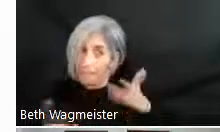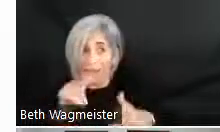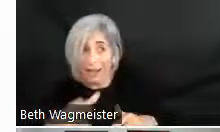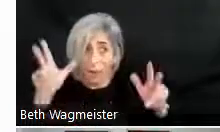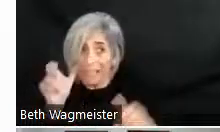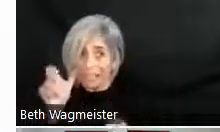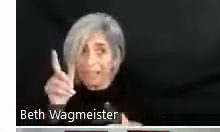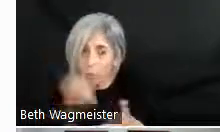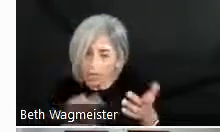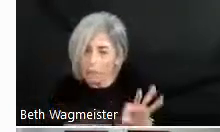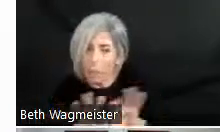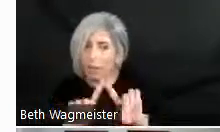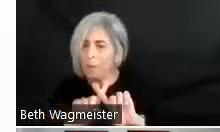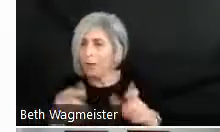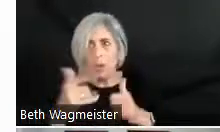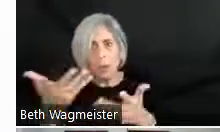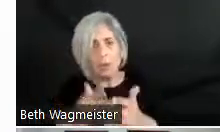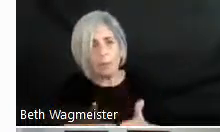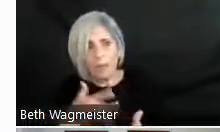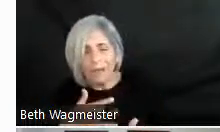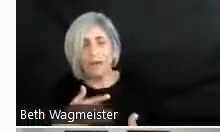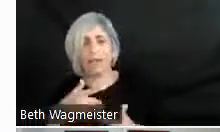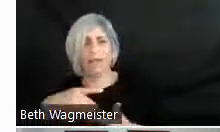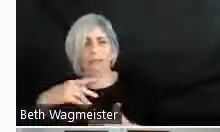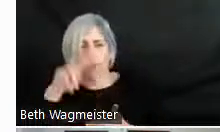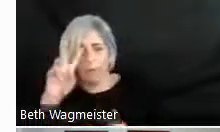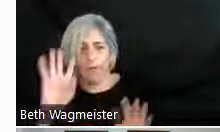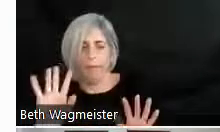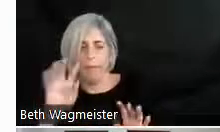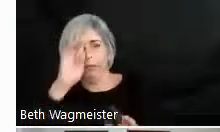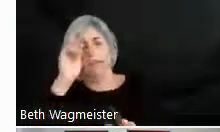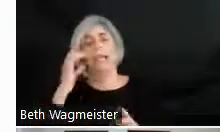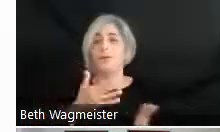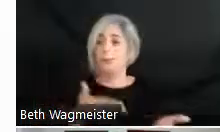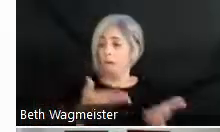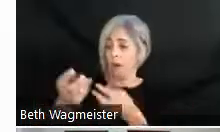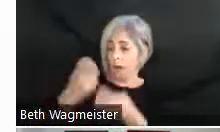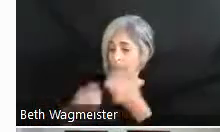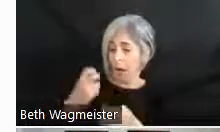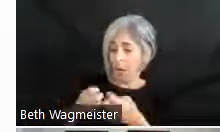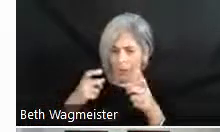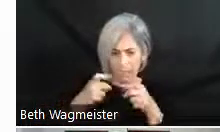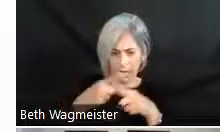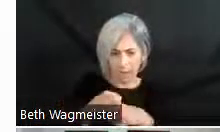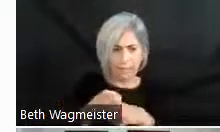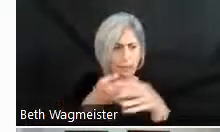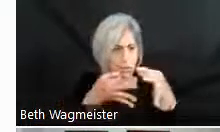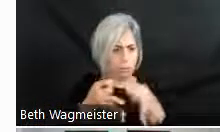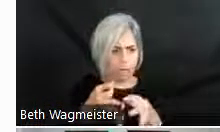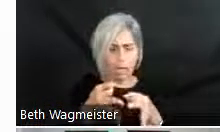what's important. What happens when you give someone a complex problem and they need to explain that to somebody else? If they can't explain it in their own